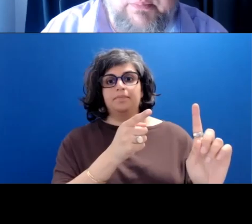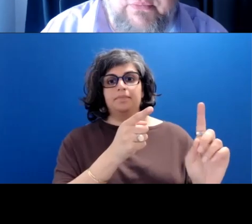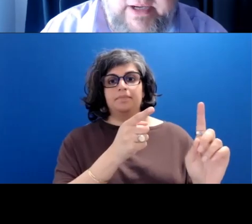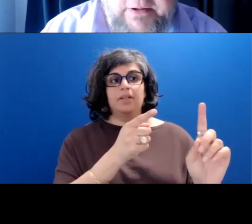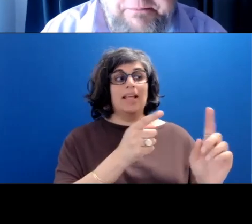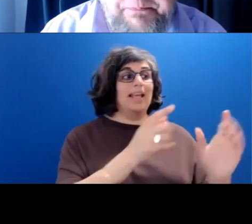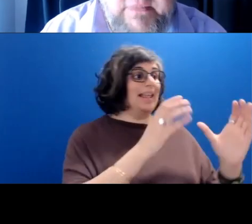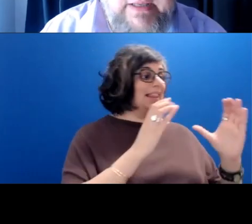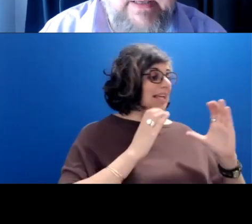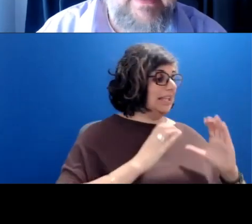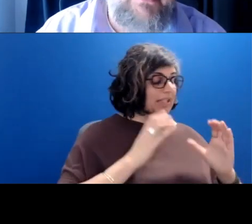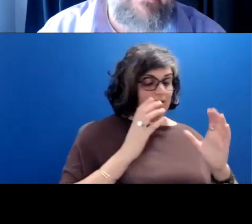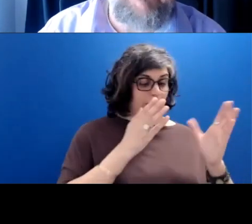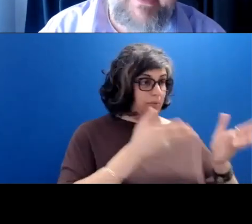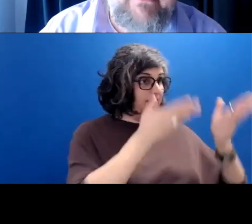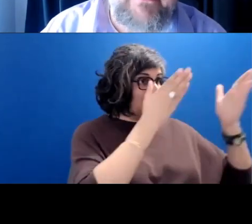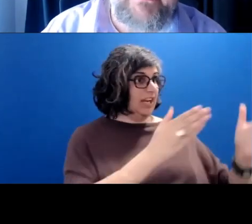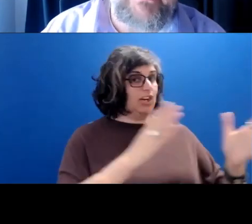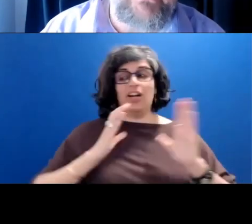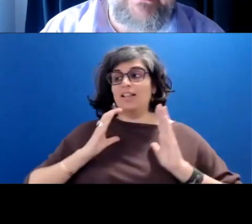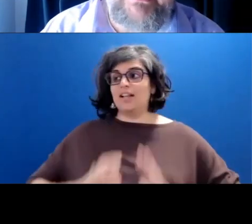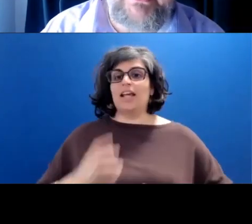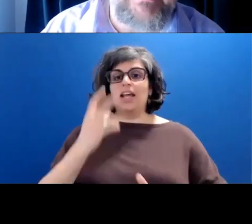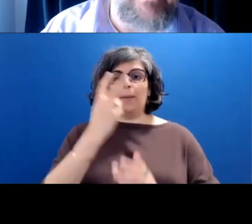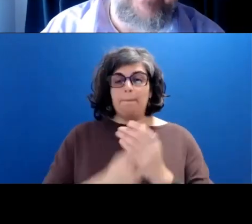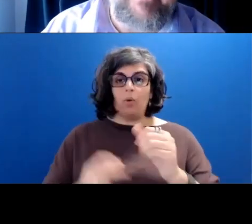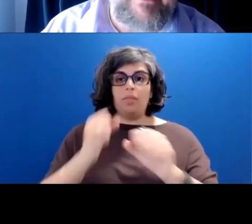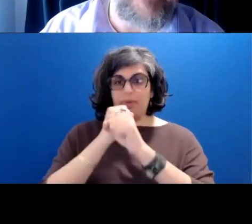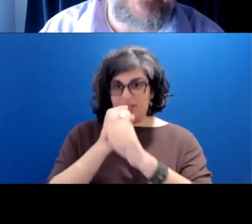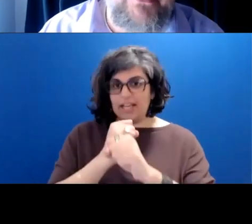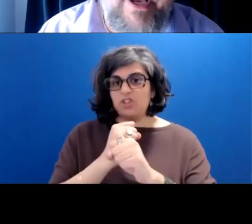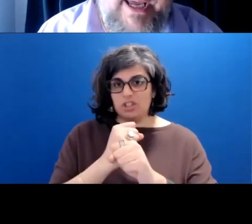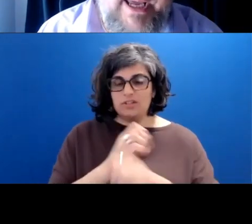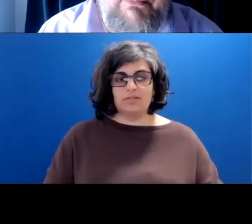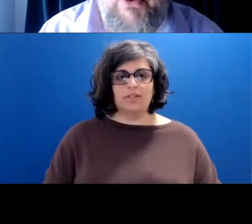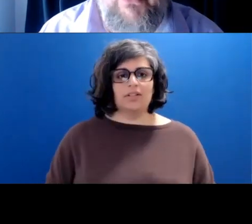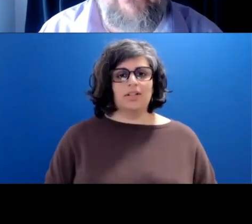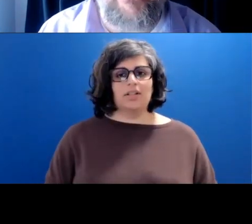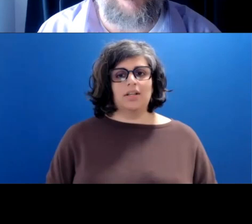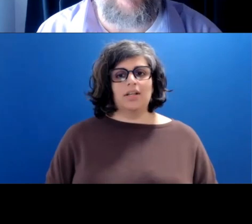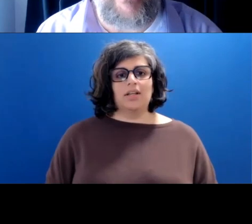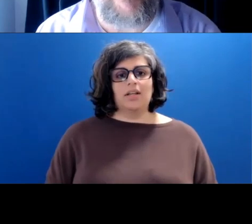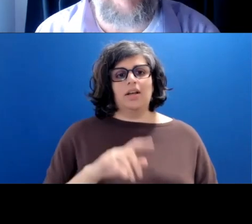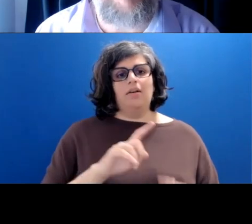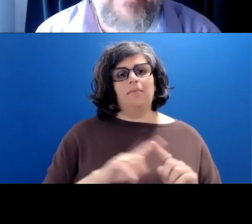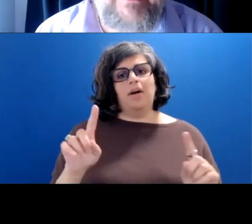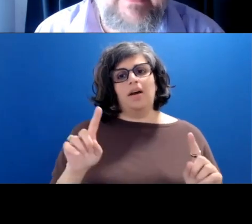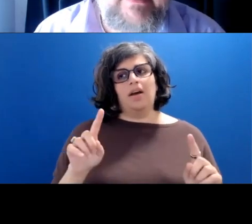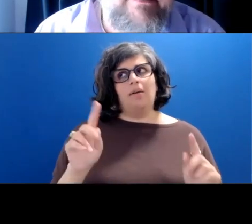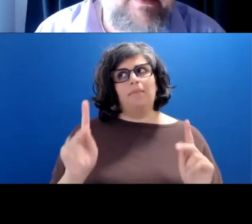and the provider. However many felt it was really just a kind of a CYA move for the provider.